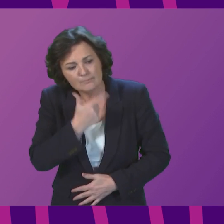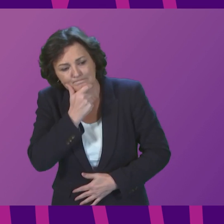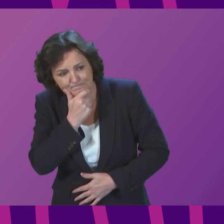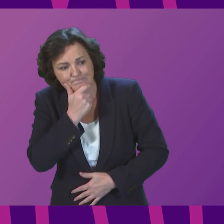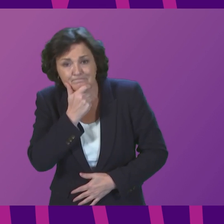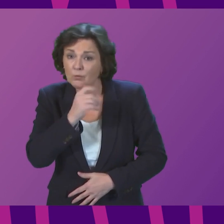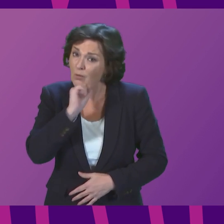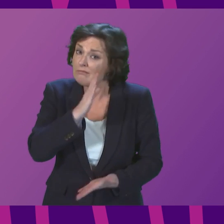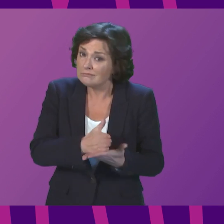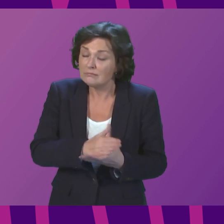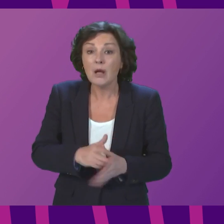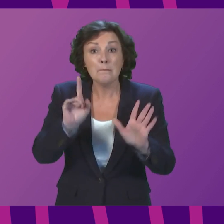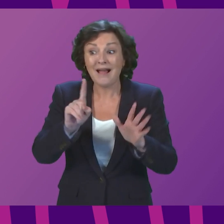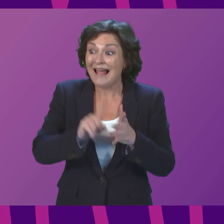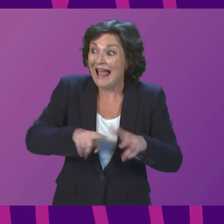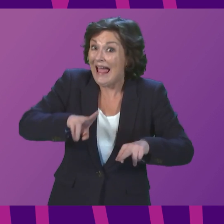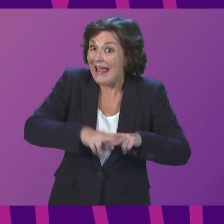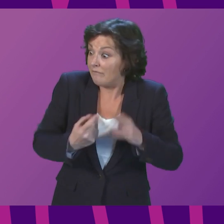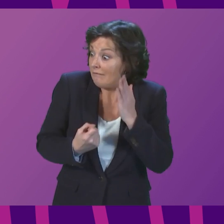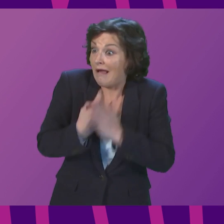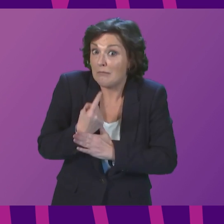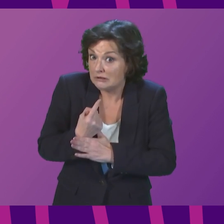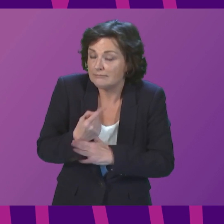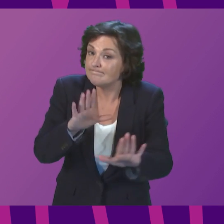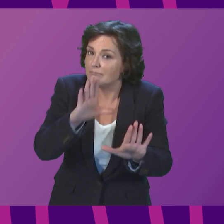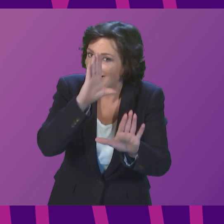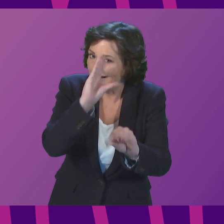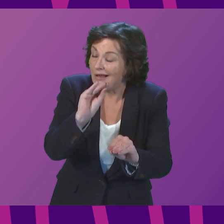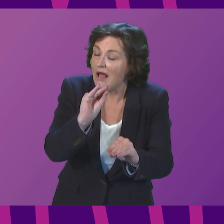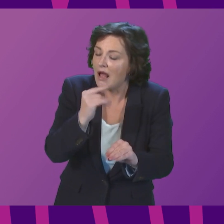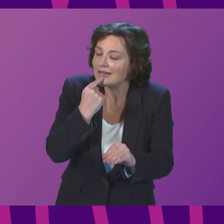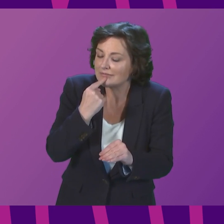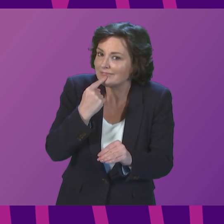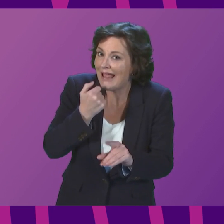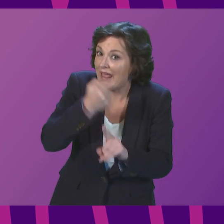Of course, should revocation take place—I emphasise the word “should”; that is hypothetical—we